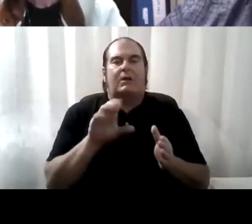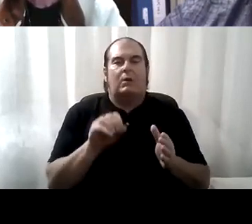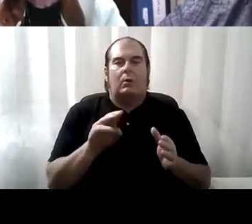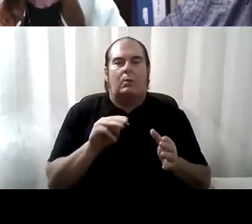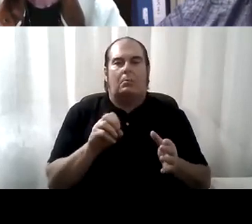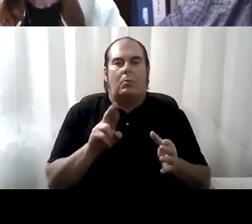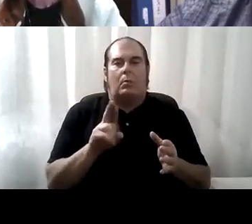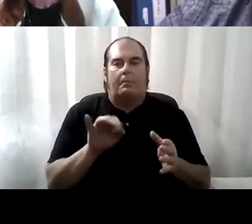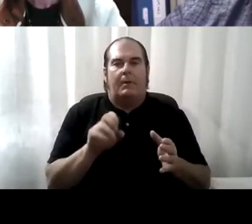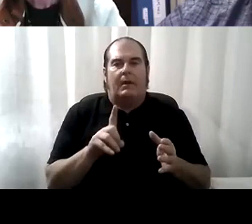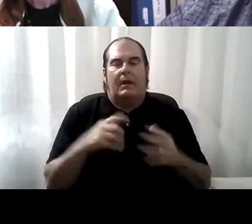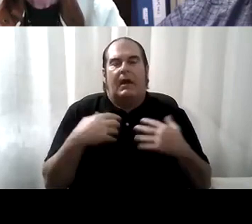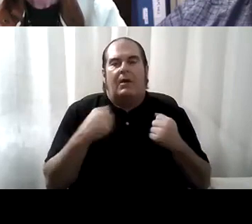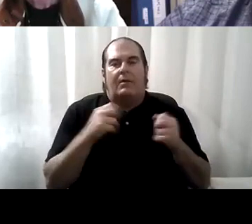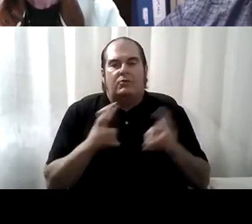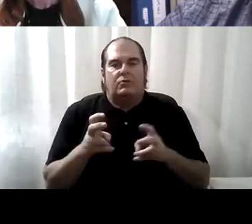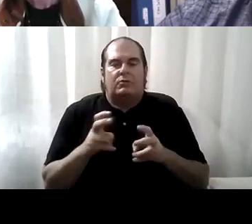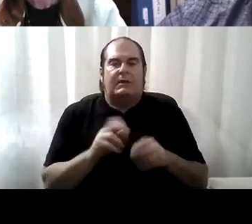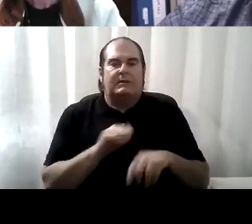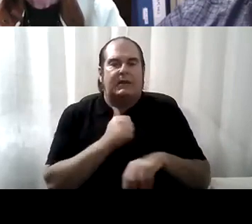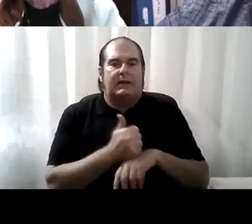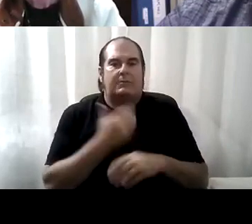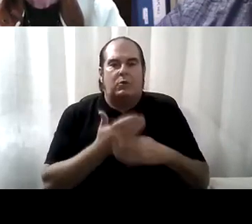and arranging good referrals for those.